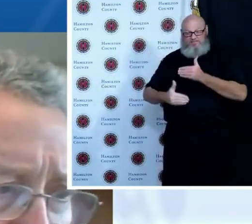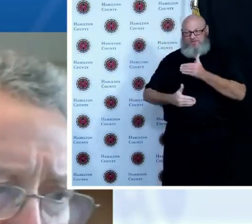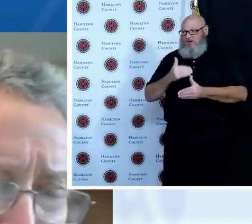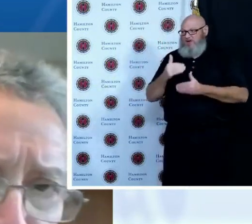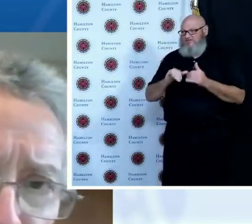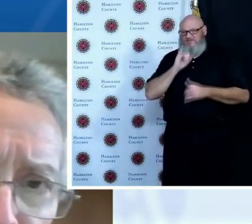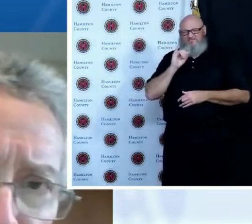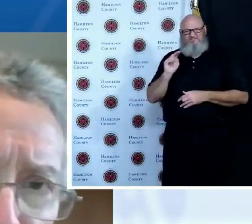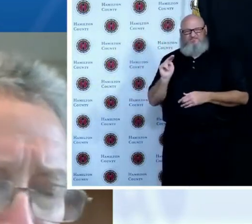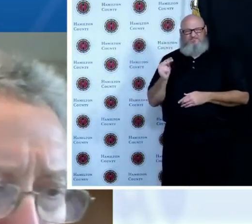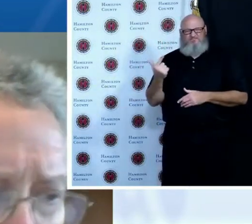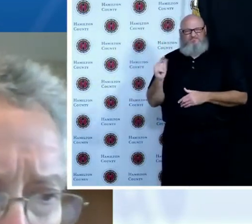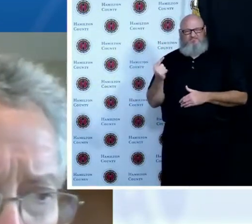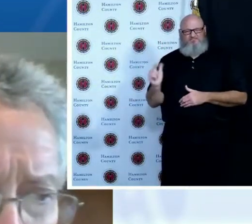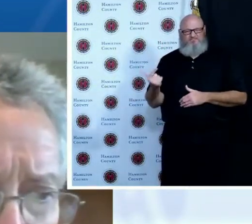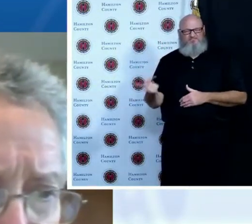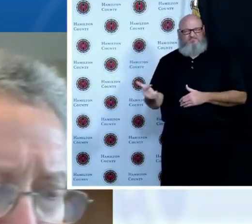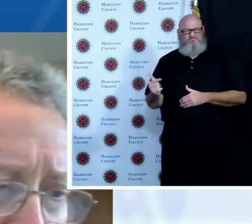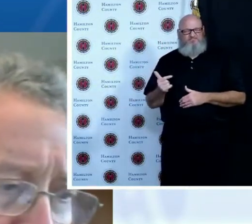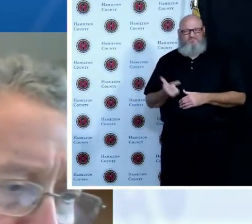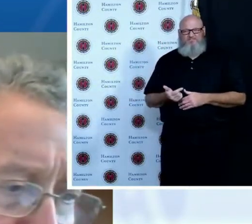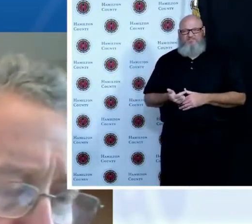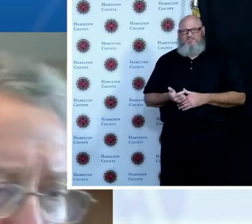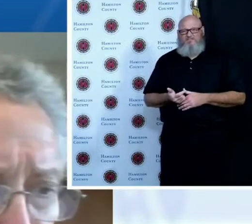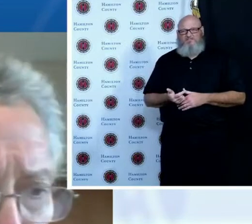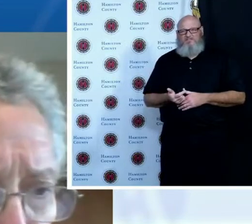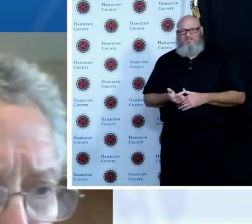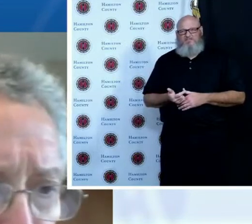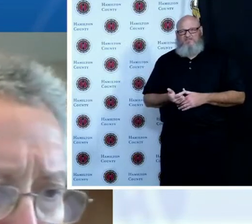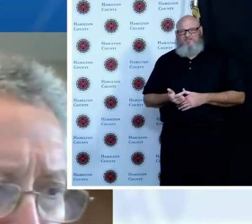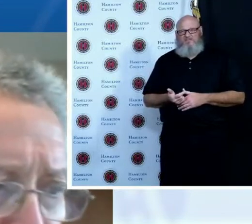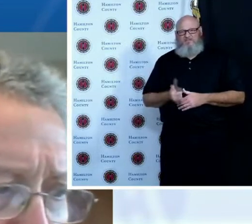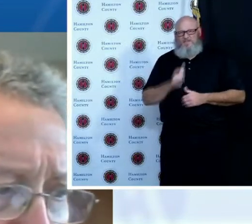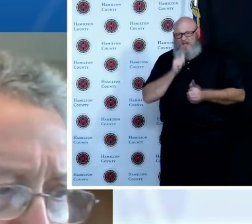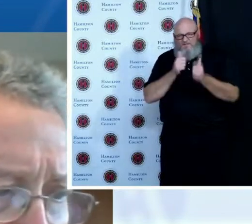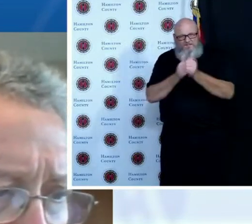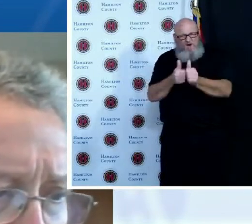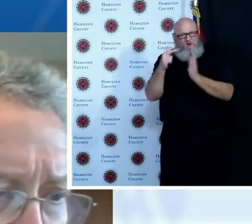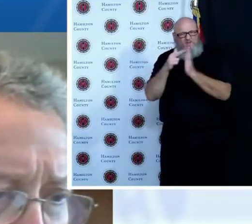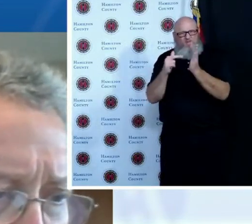first if you have medical staff you have people who are refusing to get the shots is